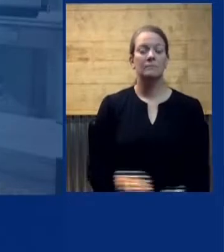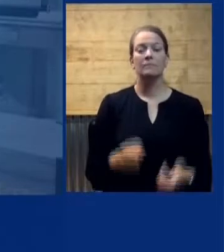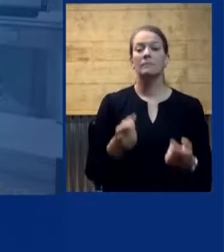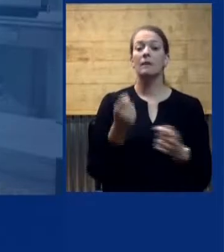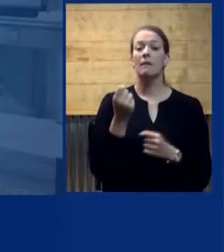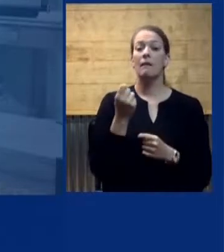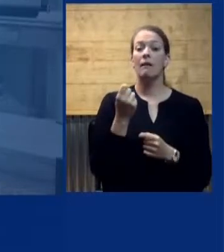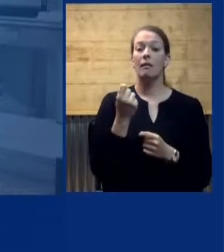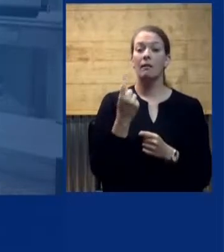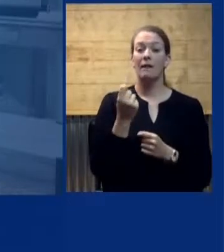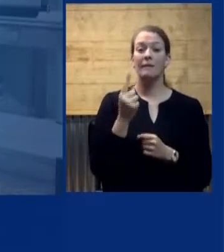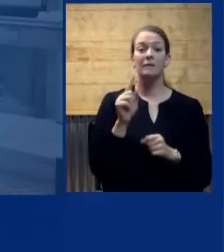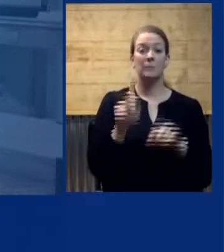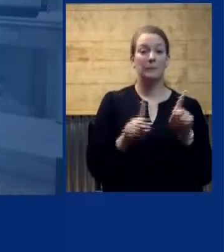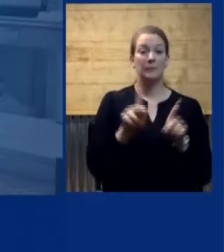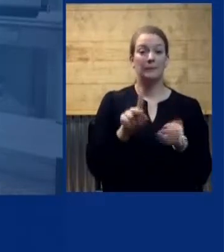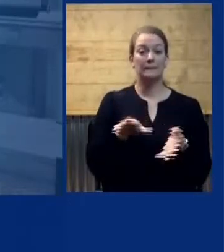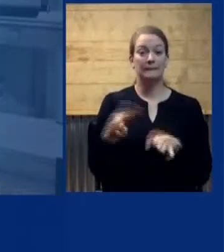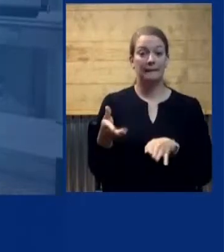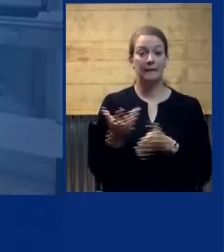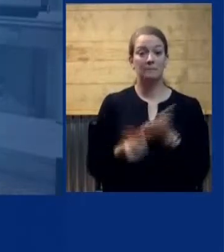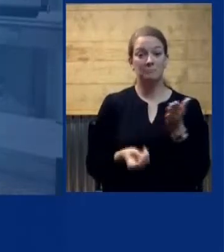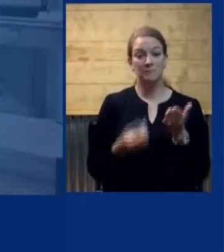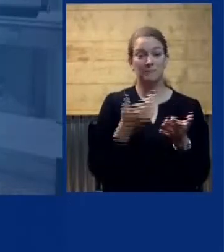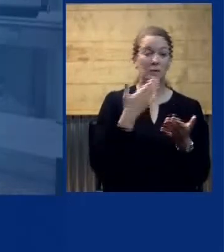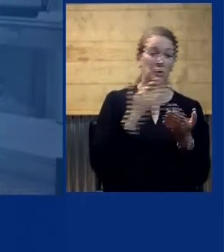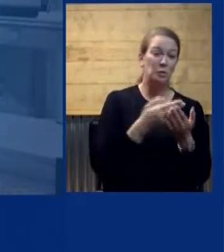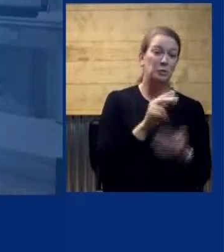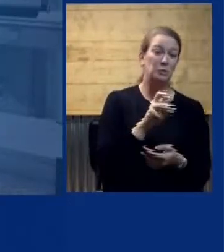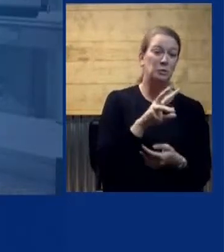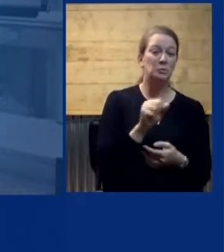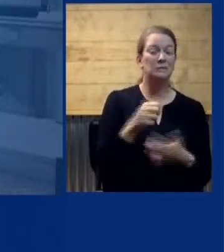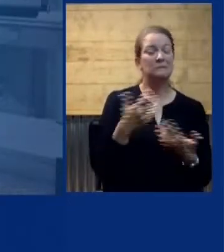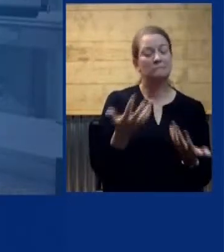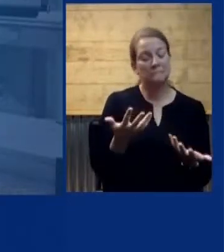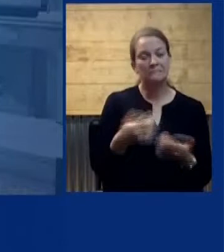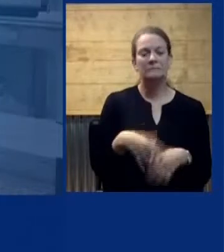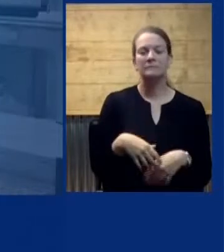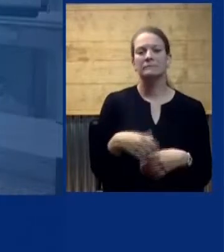THE PAST WEEK OR SO. THAT IS ALSO GOOD NEWS THAT YOU